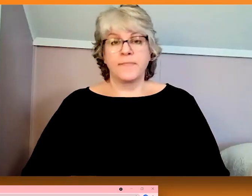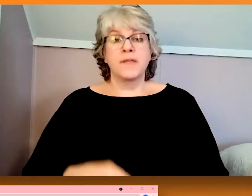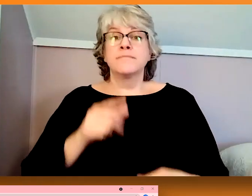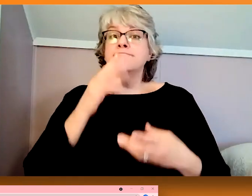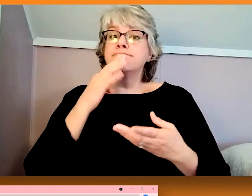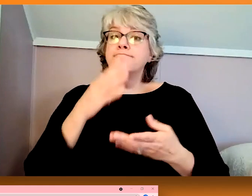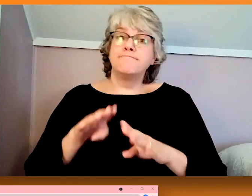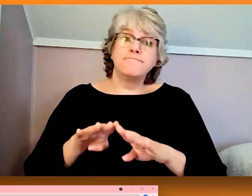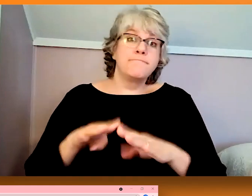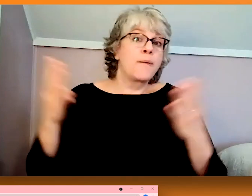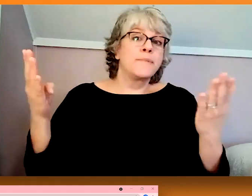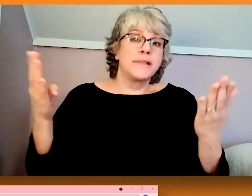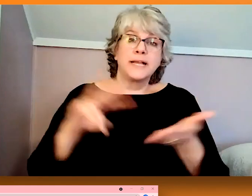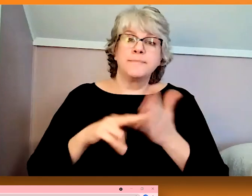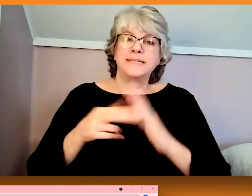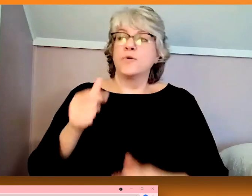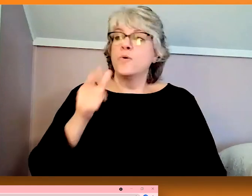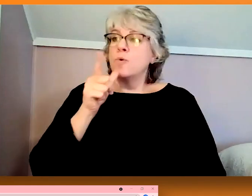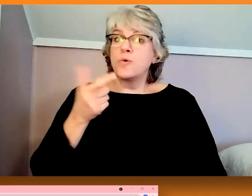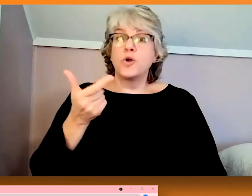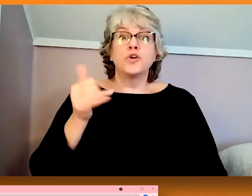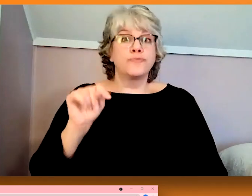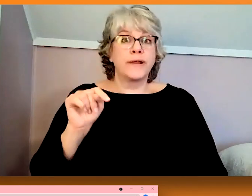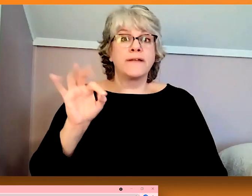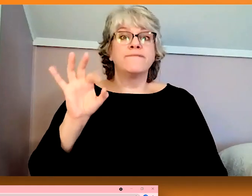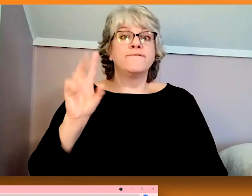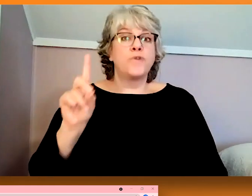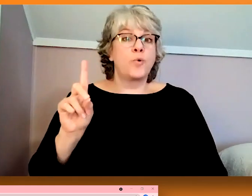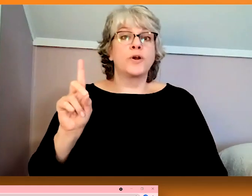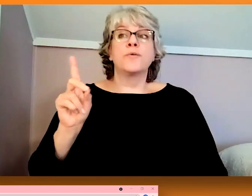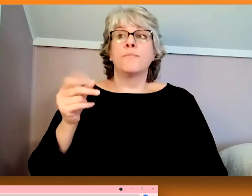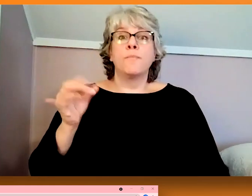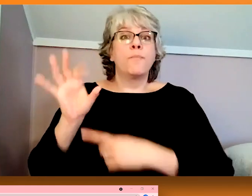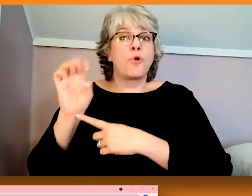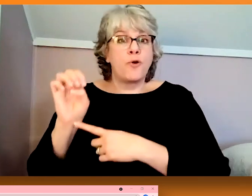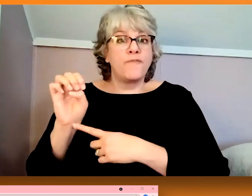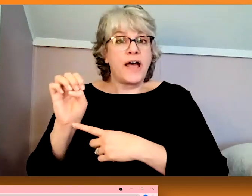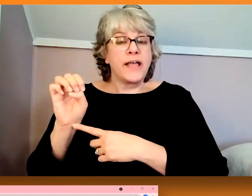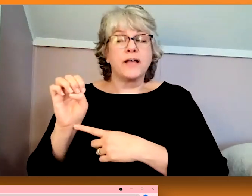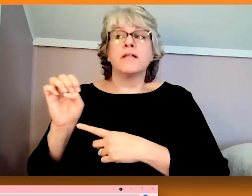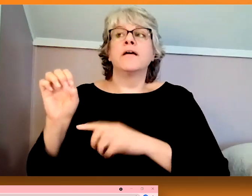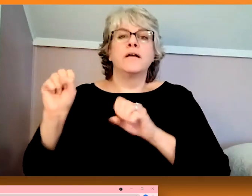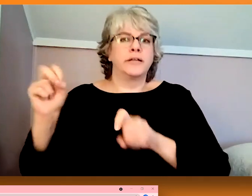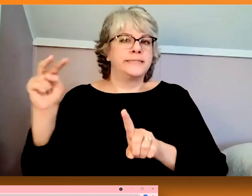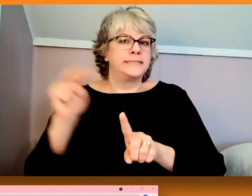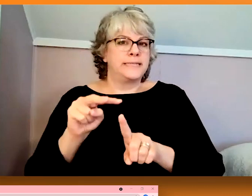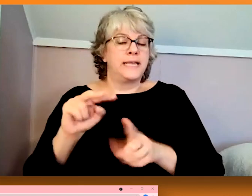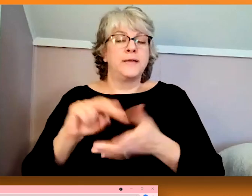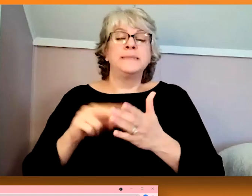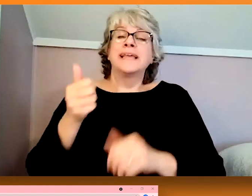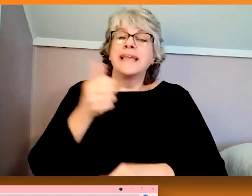Public is for anybody with a GrantForward profile. So any institution or anyone.